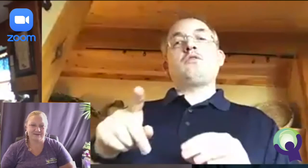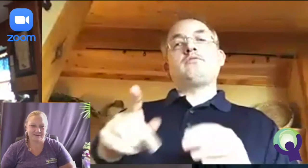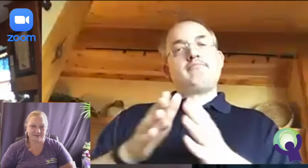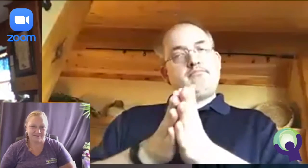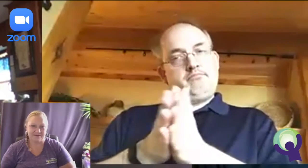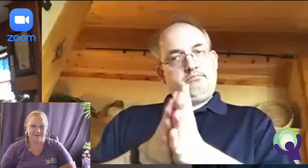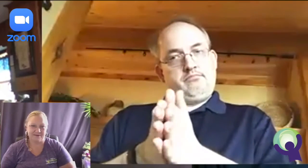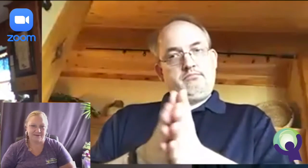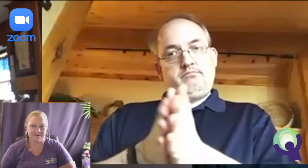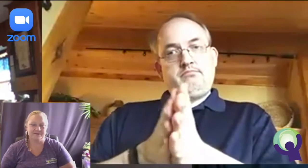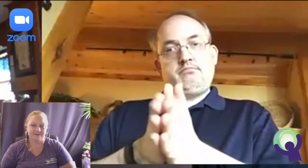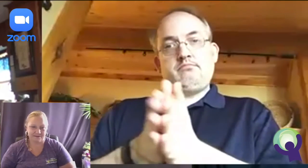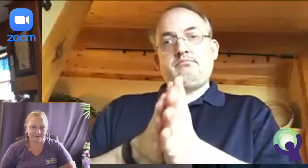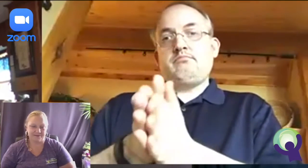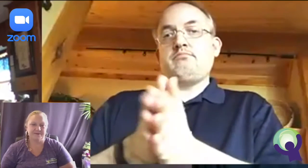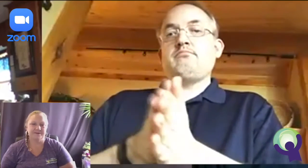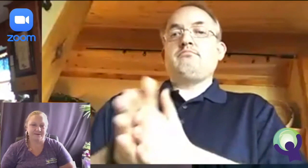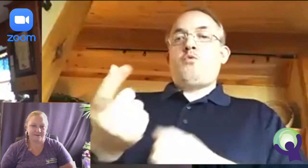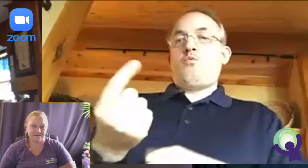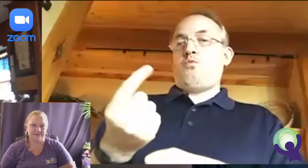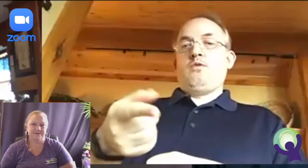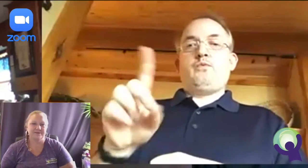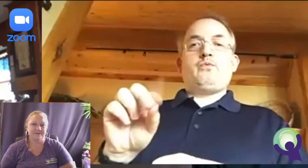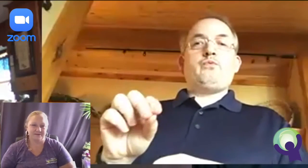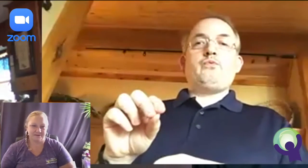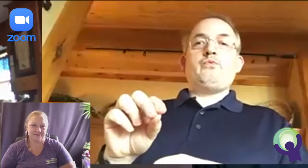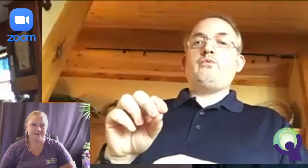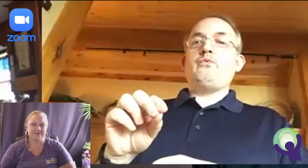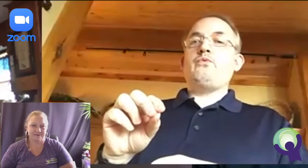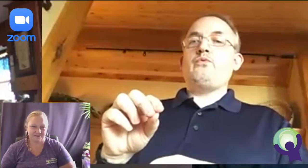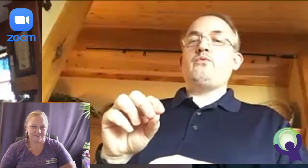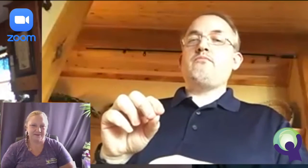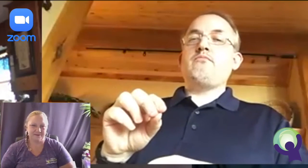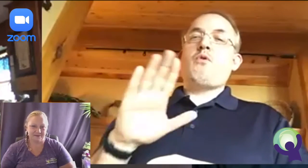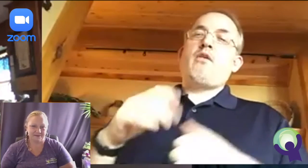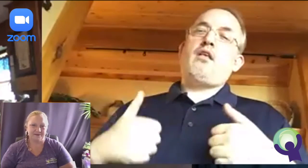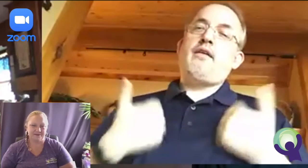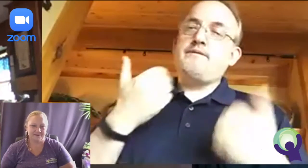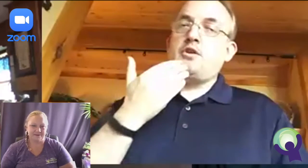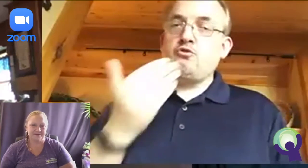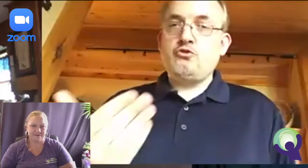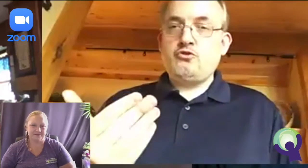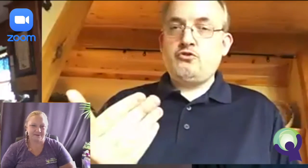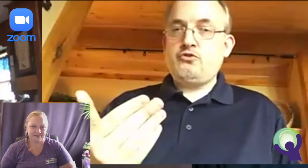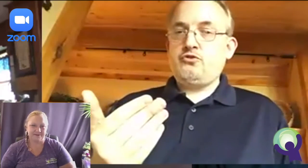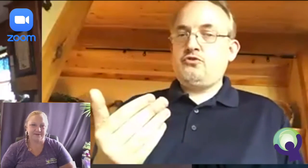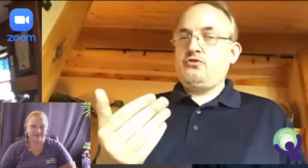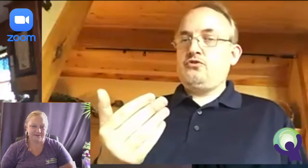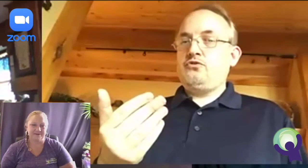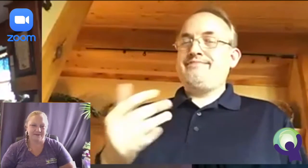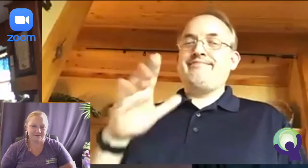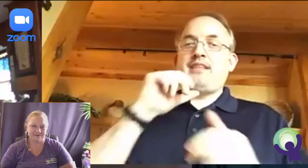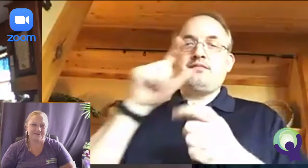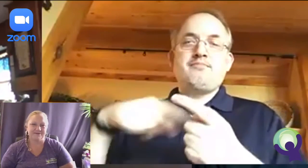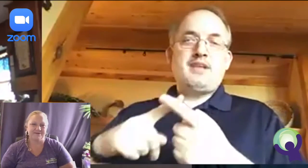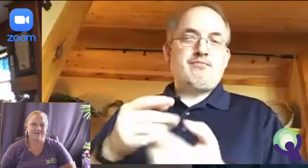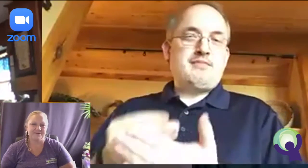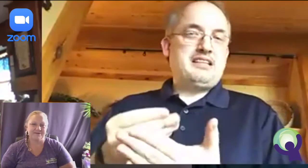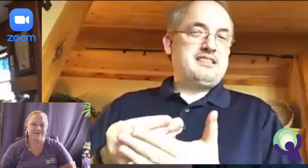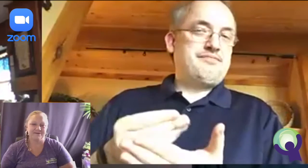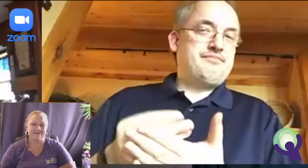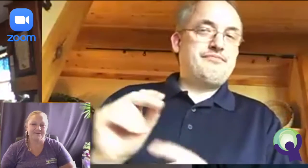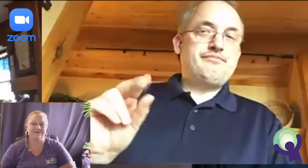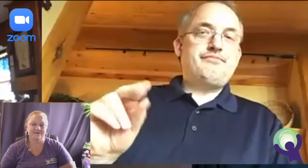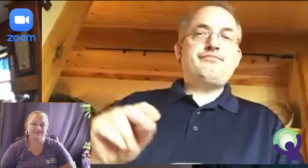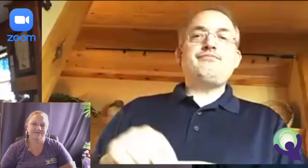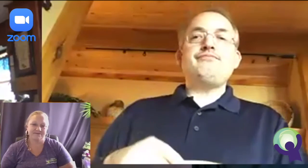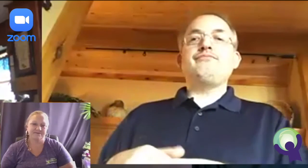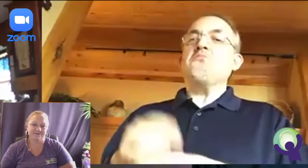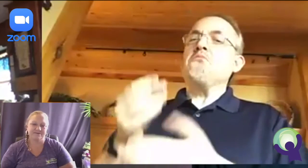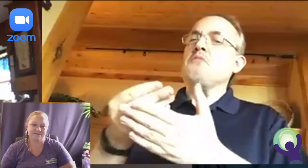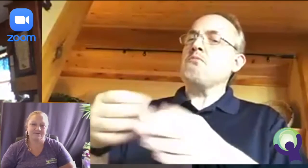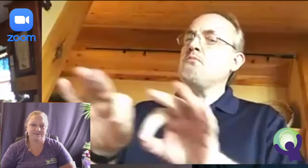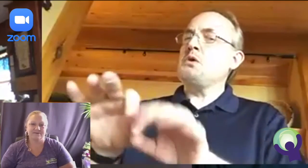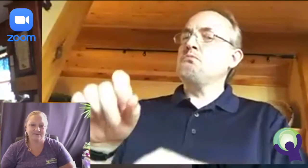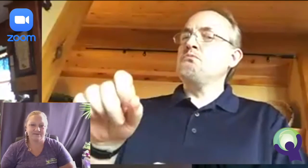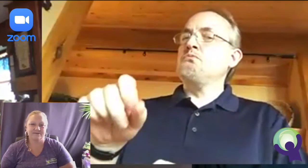Keller National Center it's...I'm motivated and I live a good life and so it's so important to